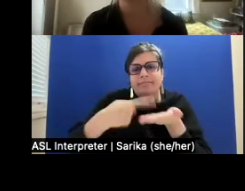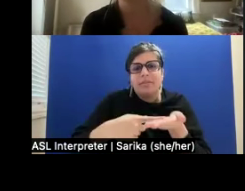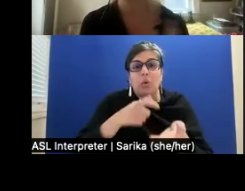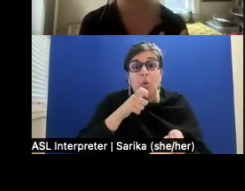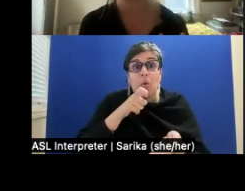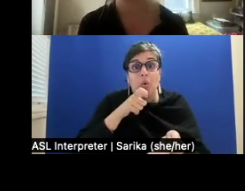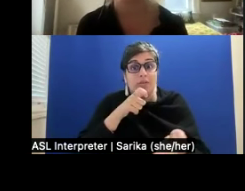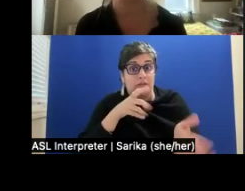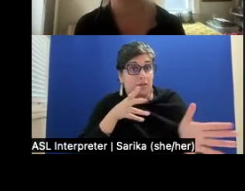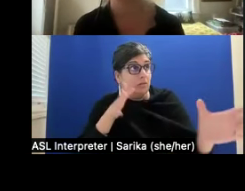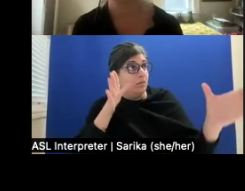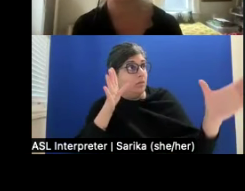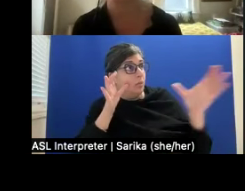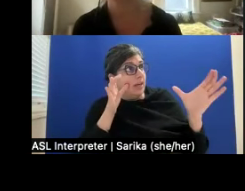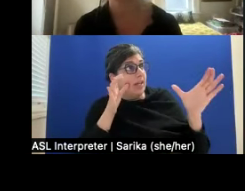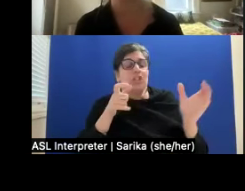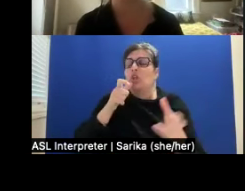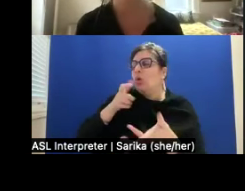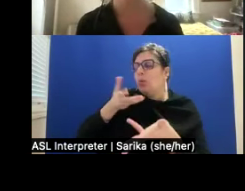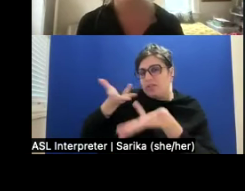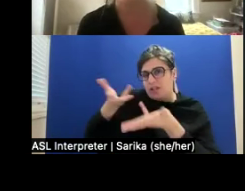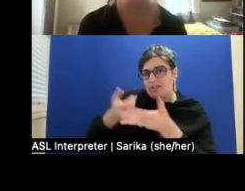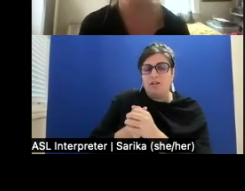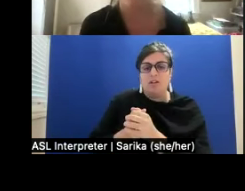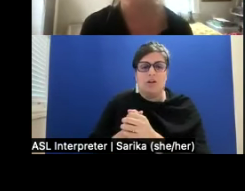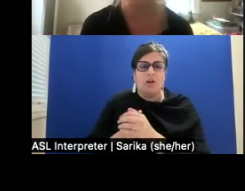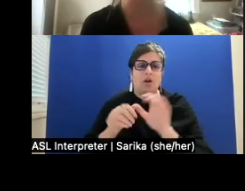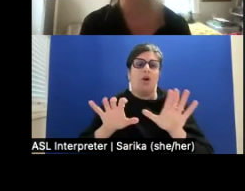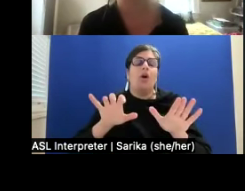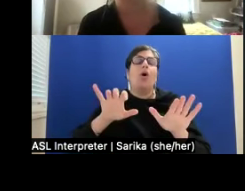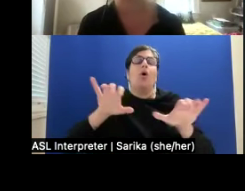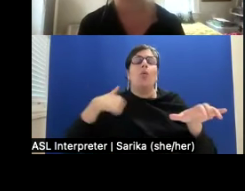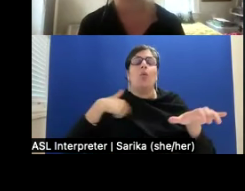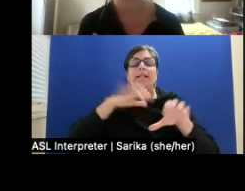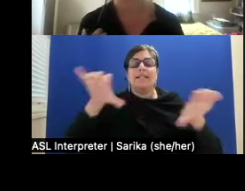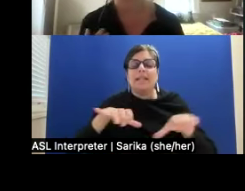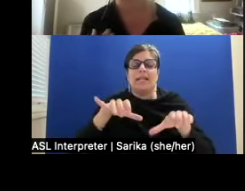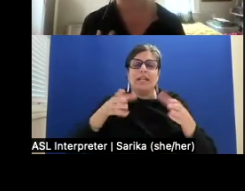We did street fairs. We did audio archival recordings of people's,